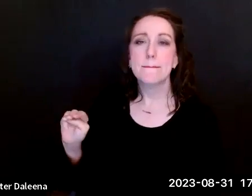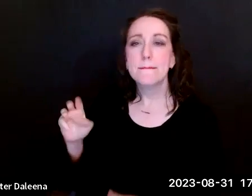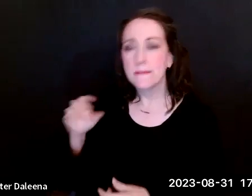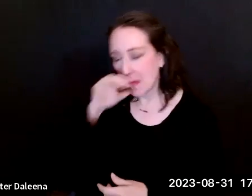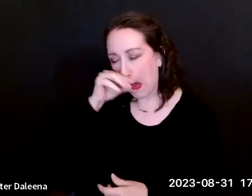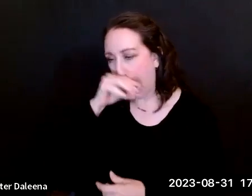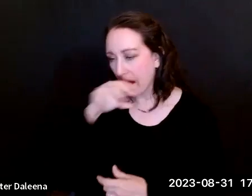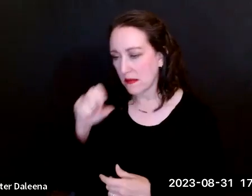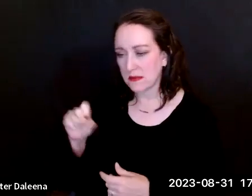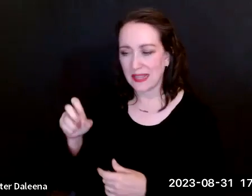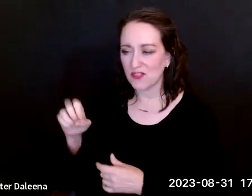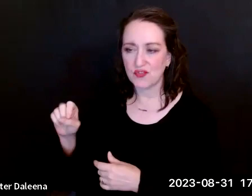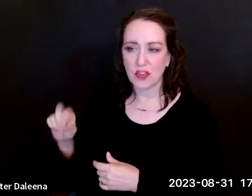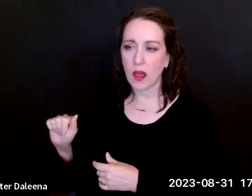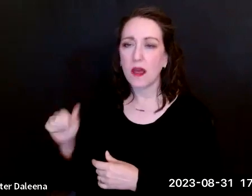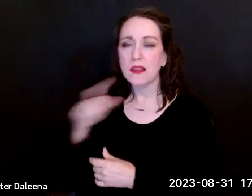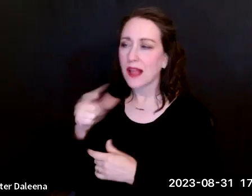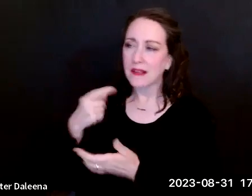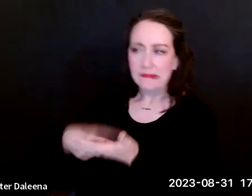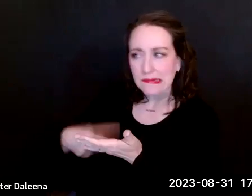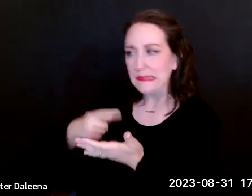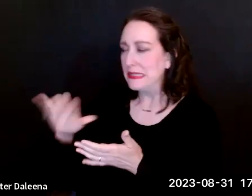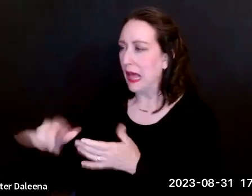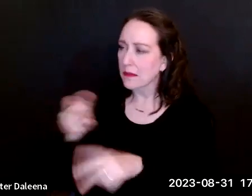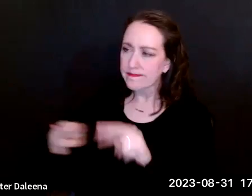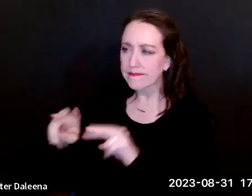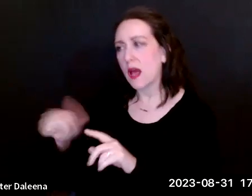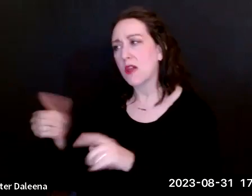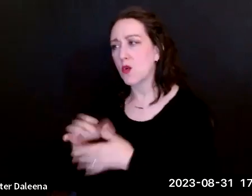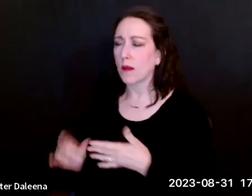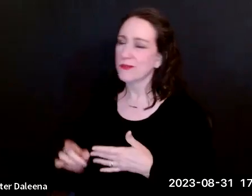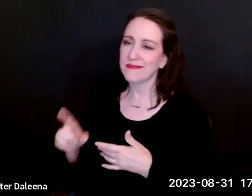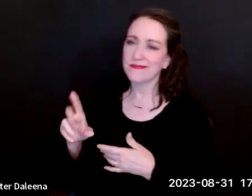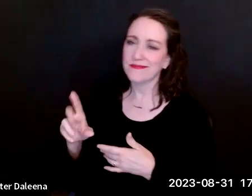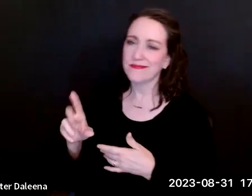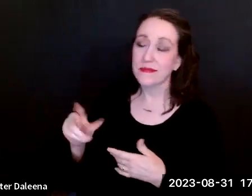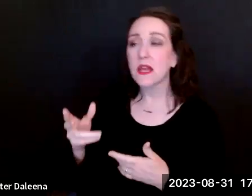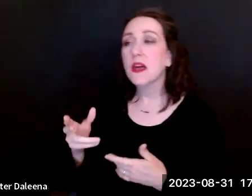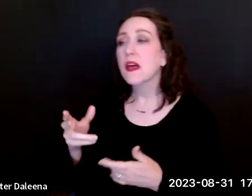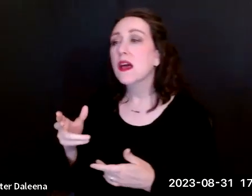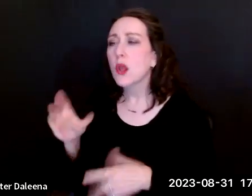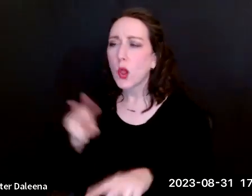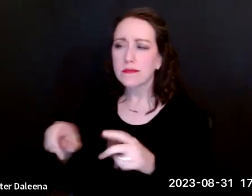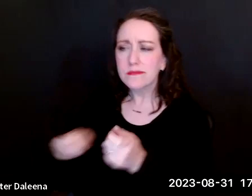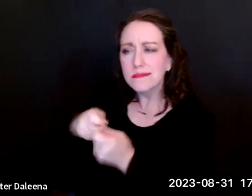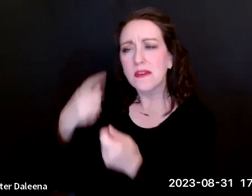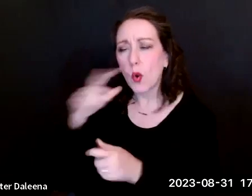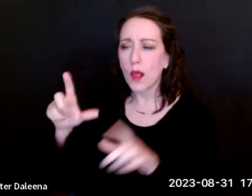what we've adopted so I don't think there's been much discussion about looking at some of these other options and I think you're looking at it specifically for like licensed counselors